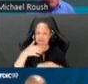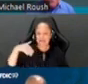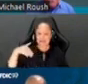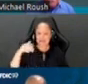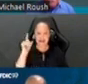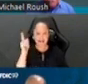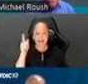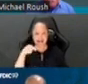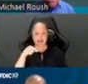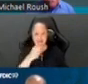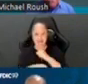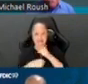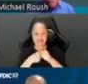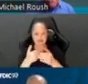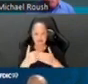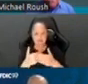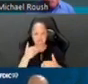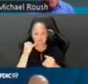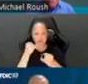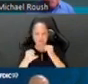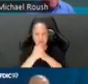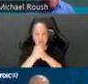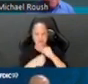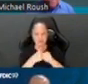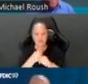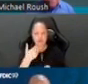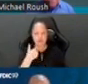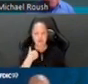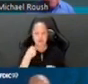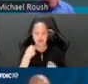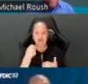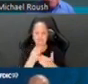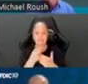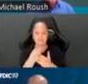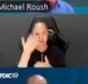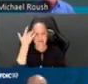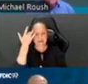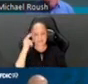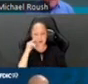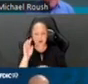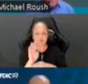before the end of the year, we'll hold a Money Smart for small business. If you want to become